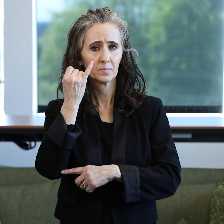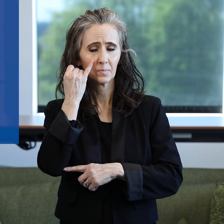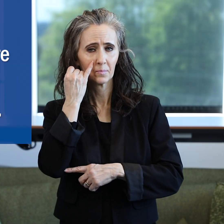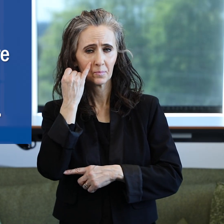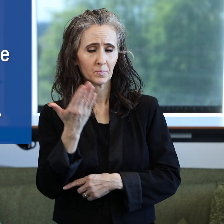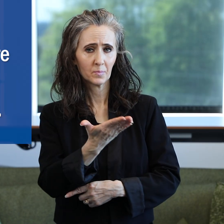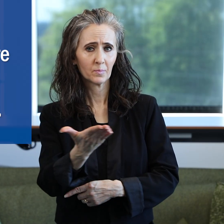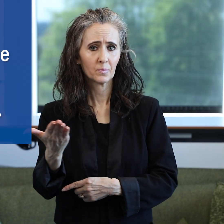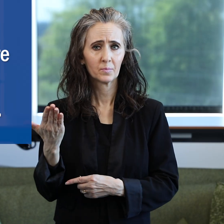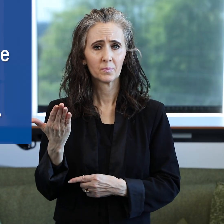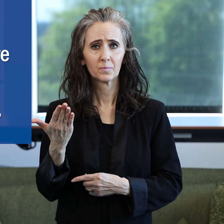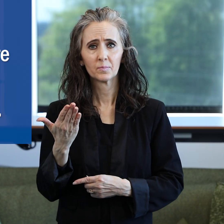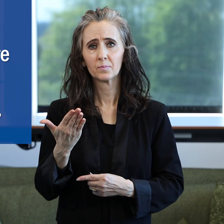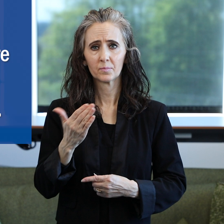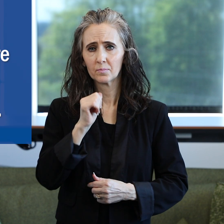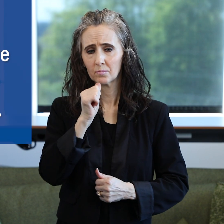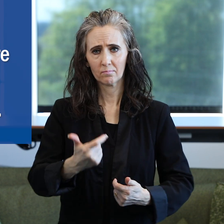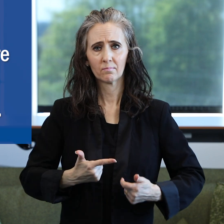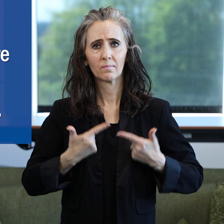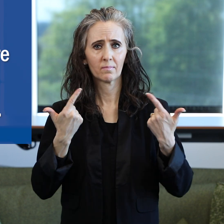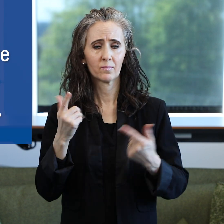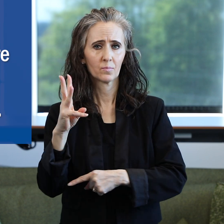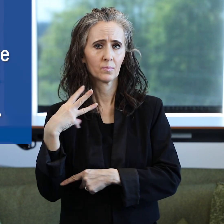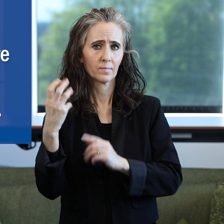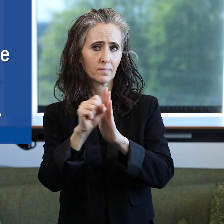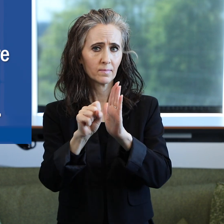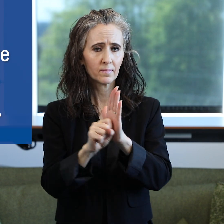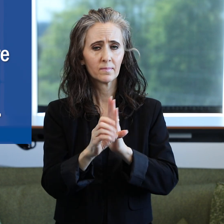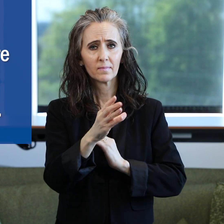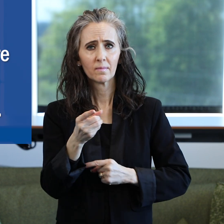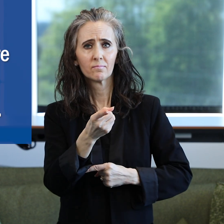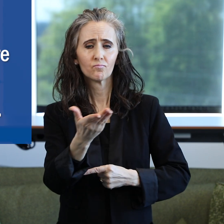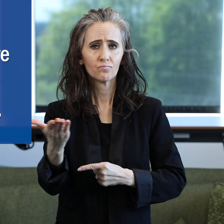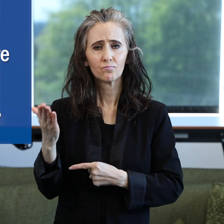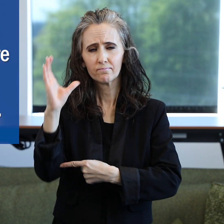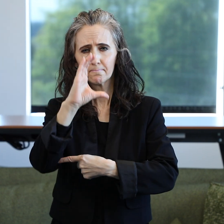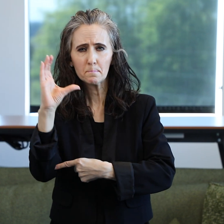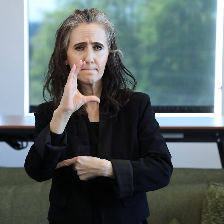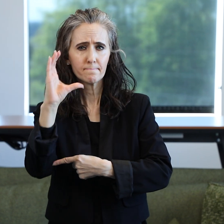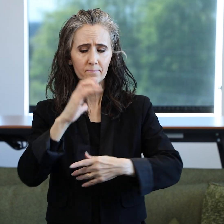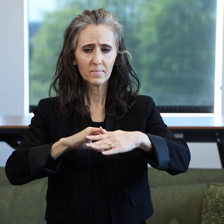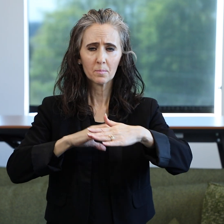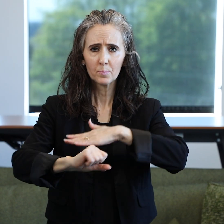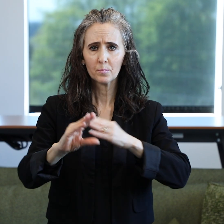Find abortion care outside Washington. If you aren't in Washington and want to find an abortion provider